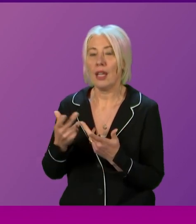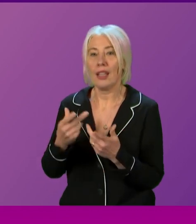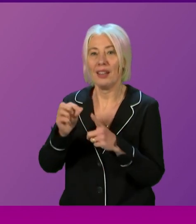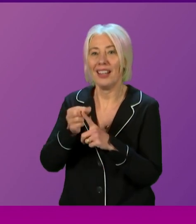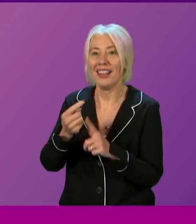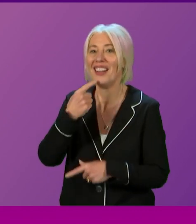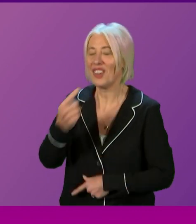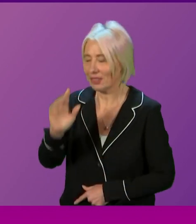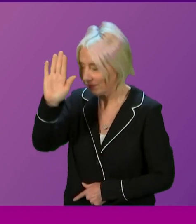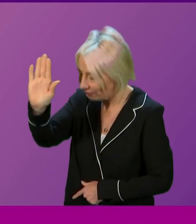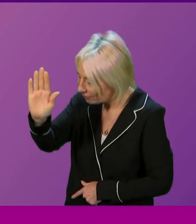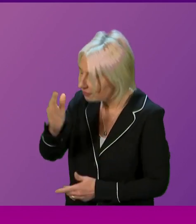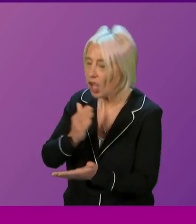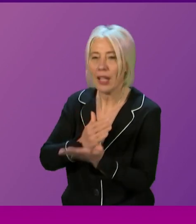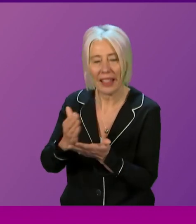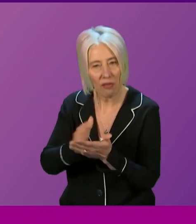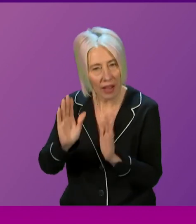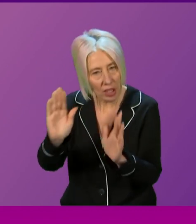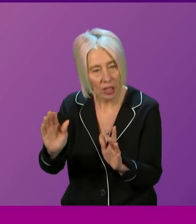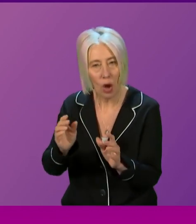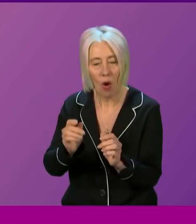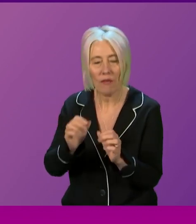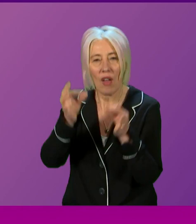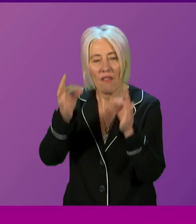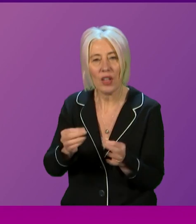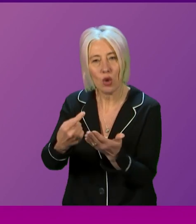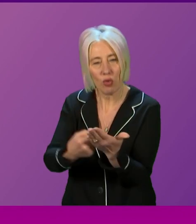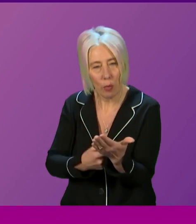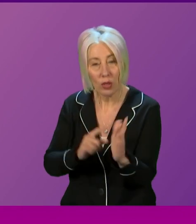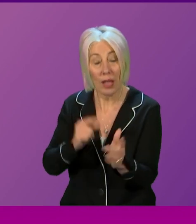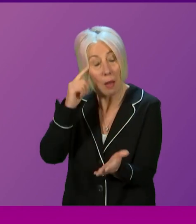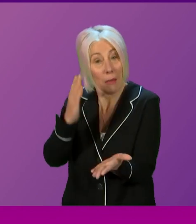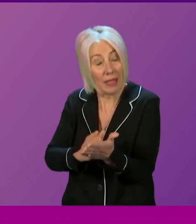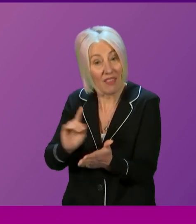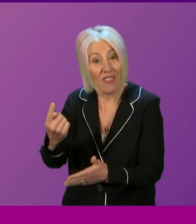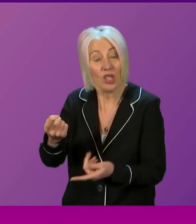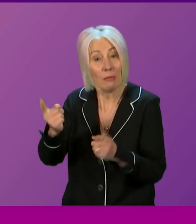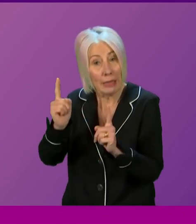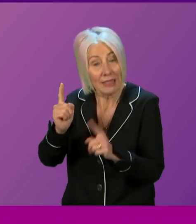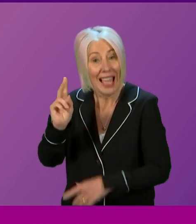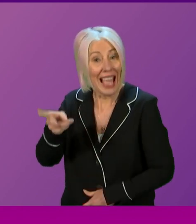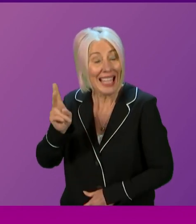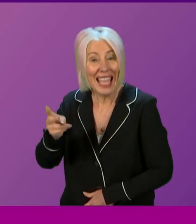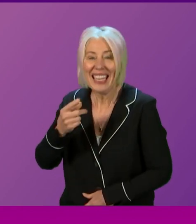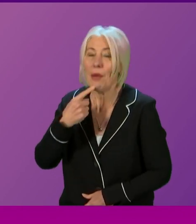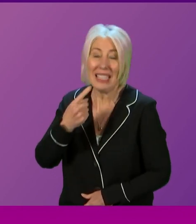I seek the Presiding Officer’s clarification about the correction of the Official Report, because I believe that the First Minister has, once again, trotted out the suggestion